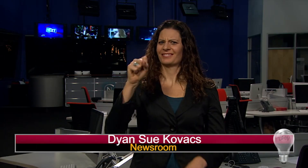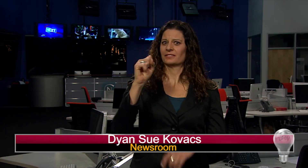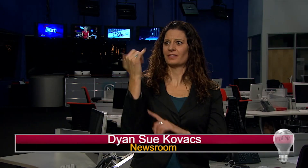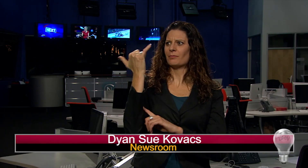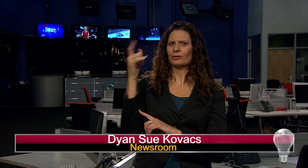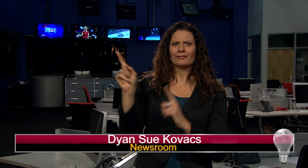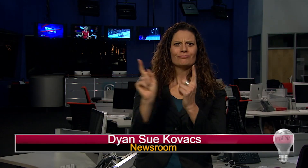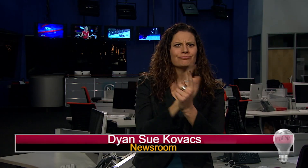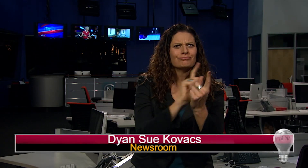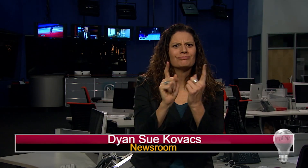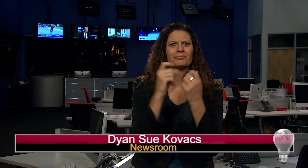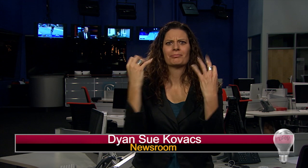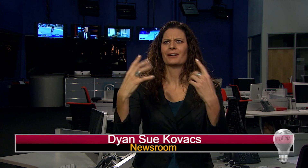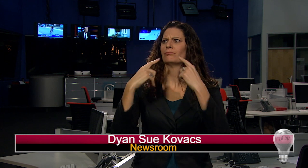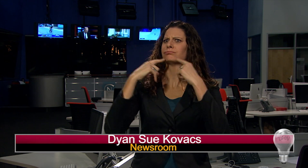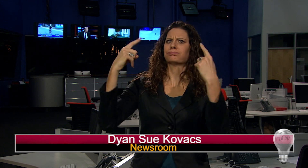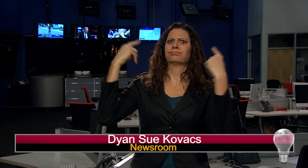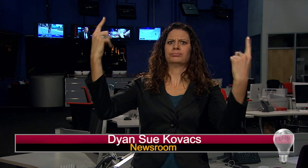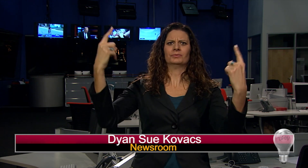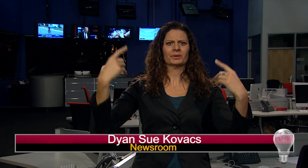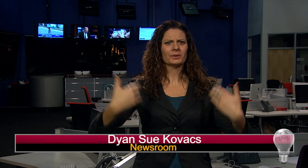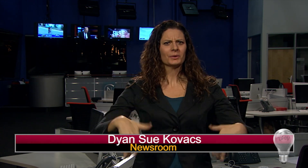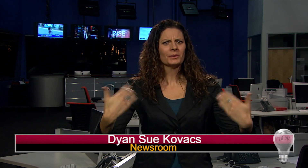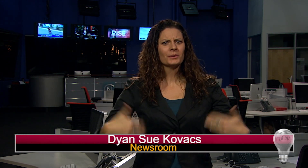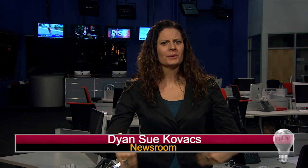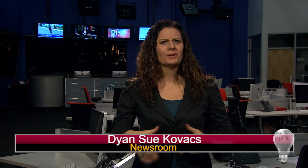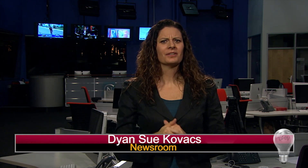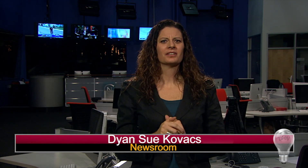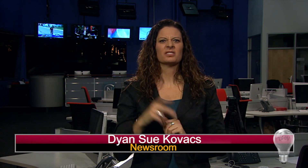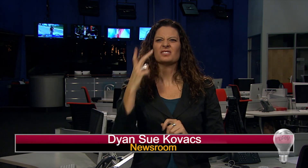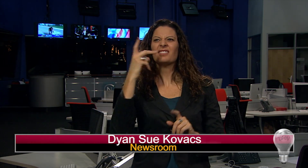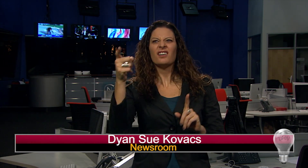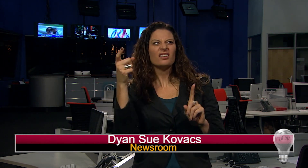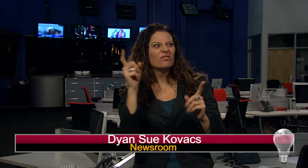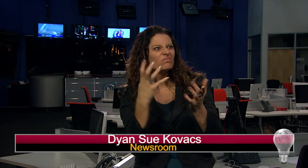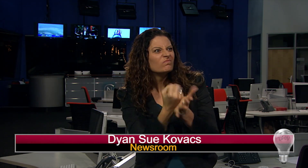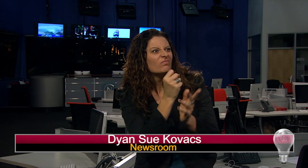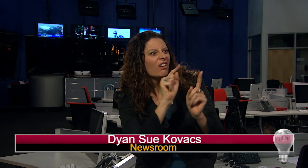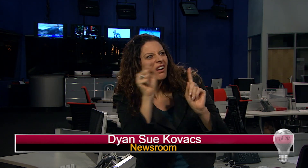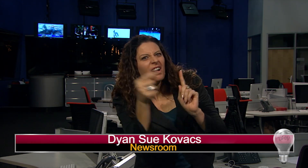YES, ZION GOT THE CHANCE TO MEET WITH LOTS OF STARS AND GET A BEHIND THE SCENES LOOK